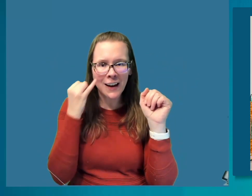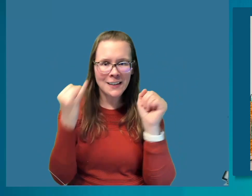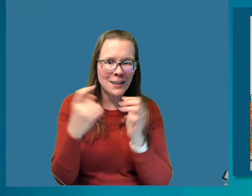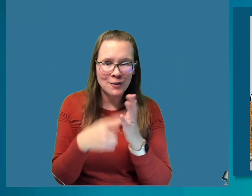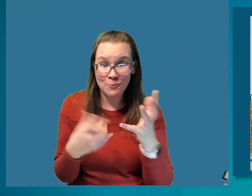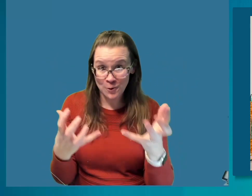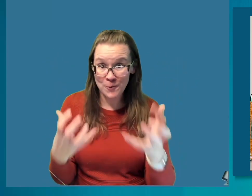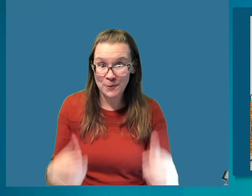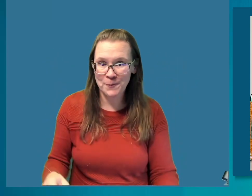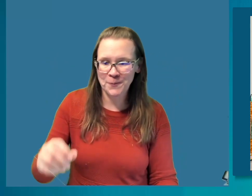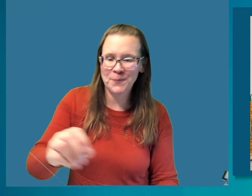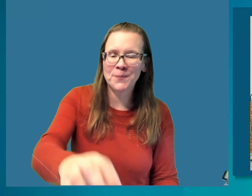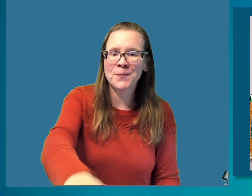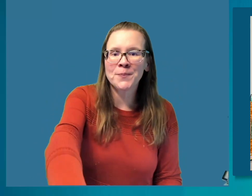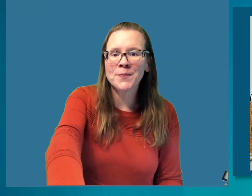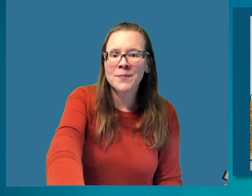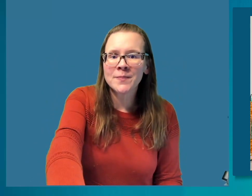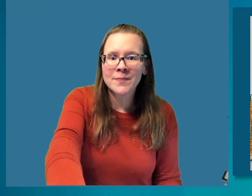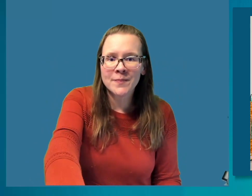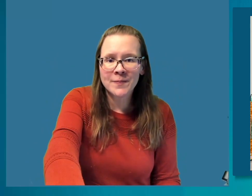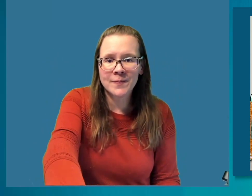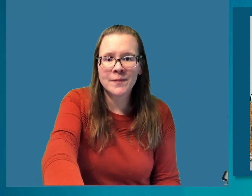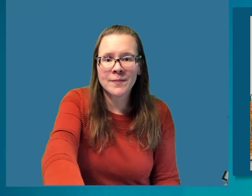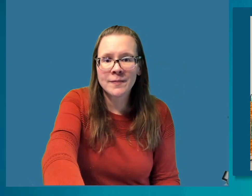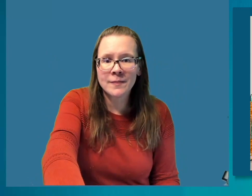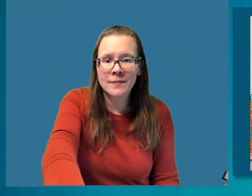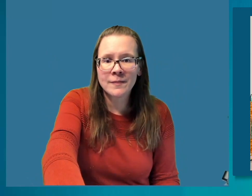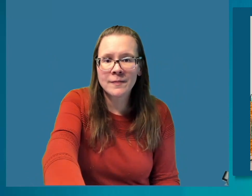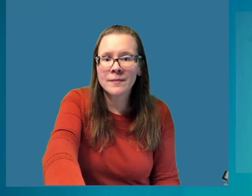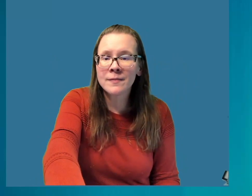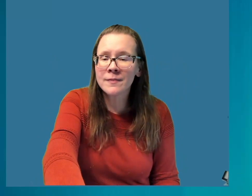um. Some of which you've already seen. But just to give you some ideas on what you can do.